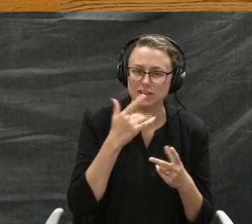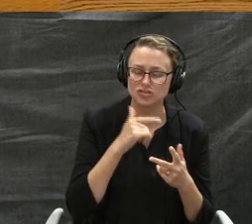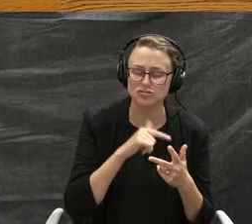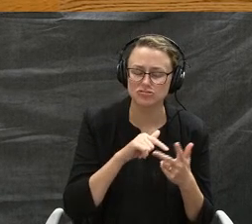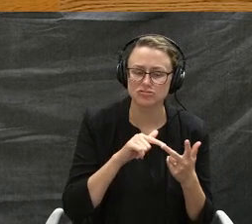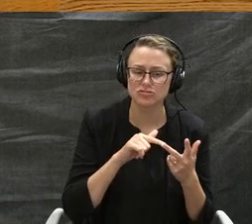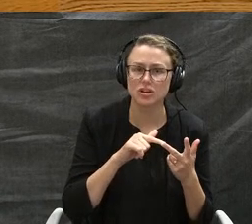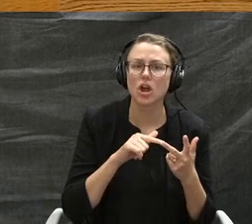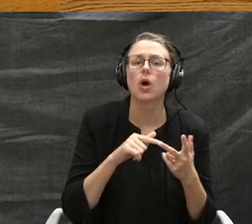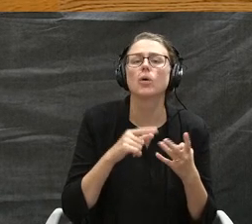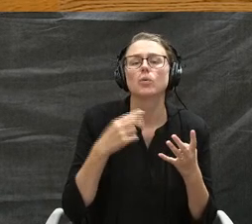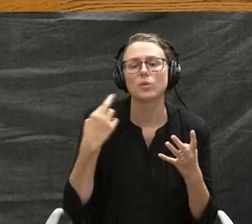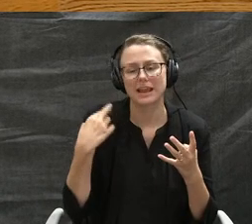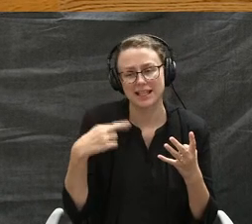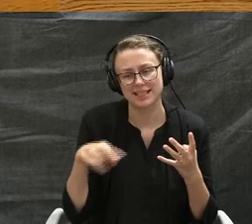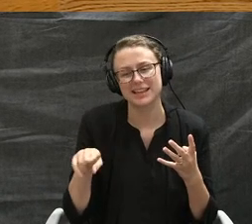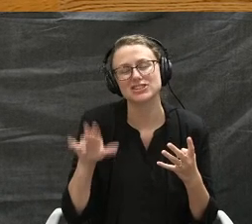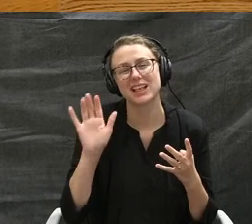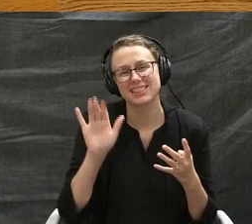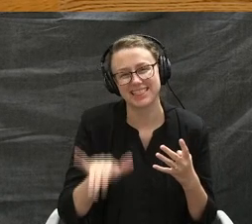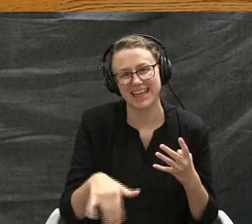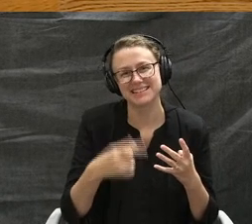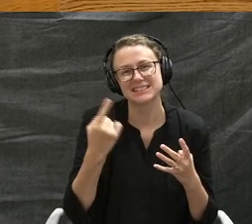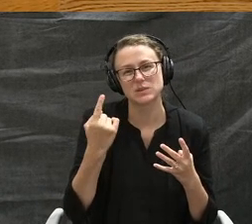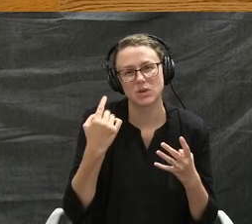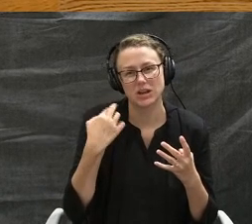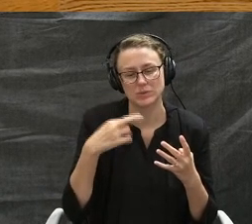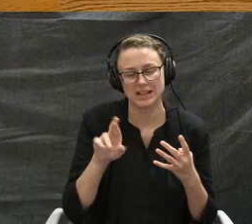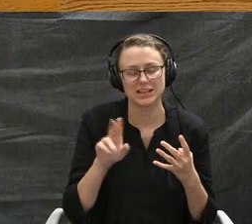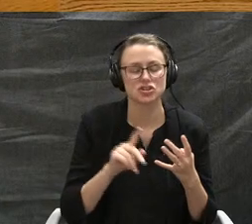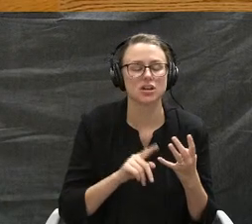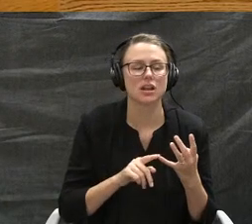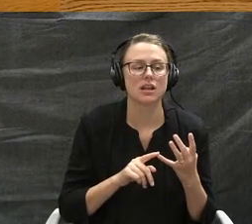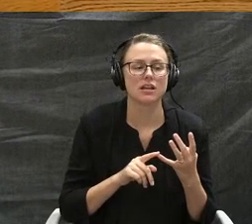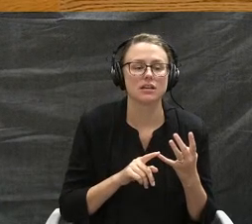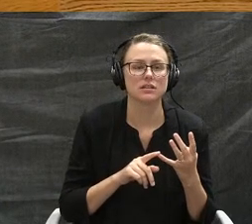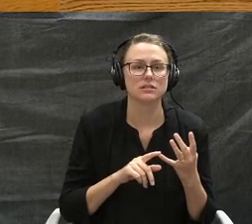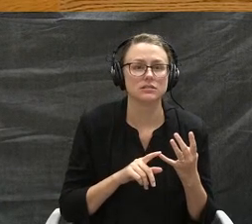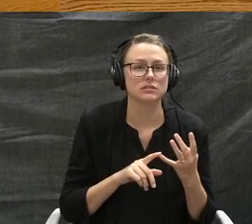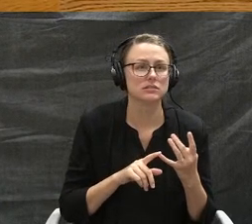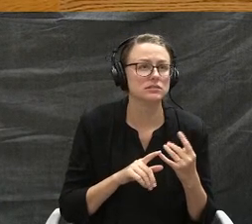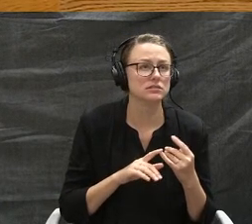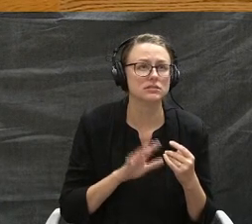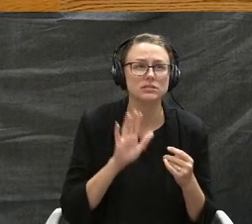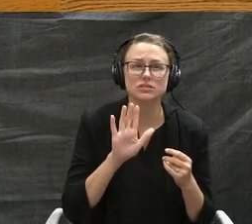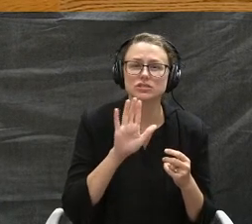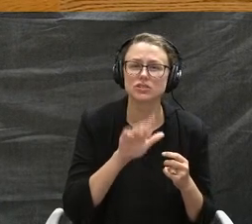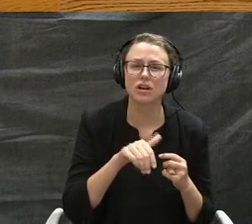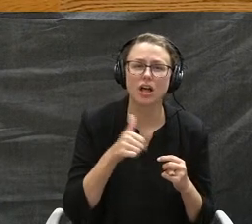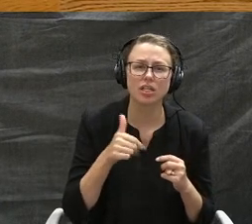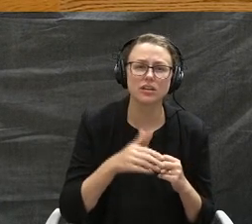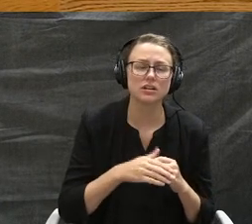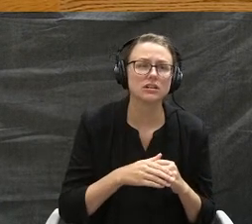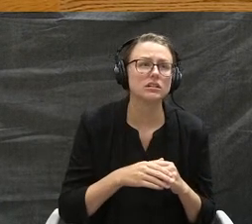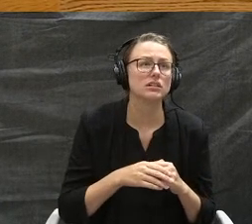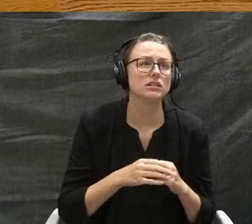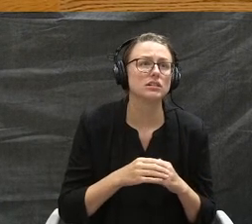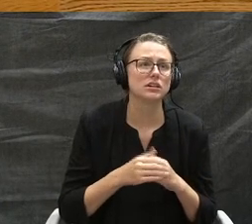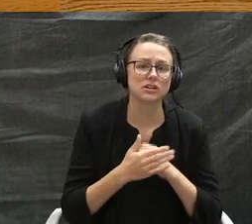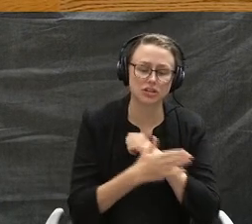that that was another one. Does anybody have any other country of origin country of origin?